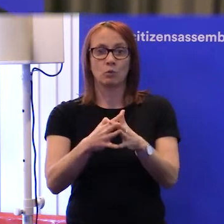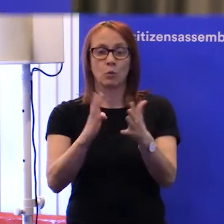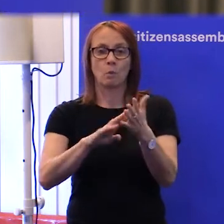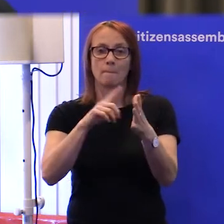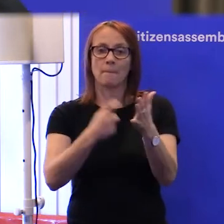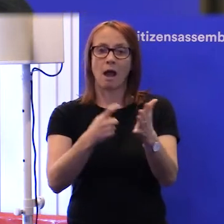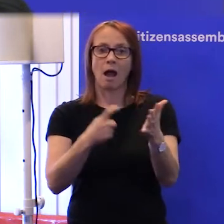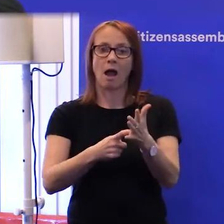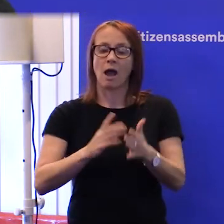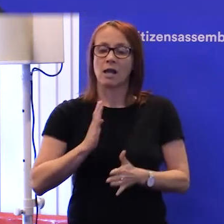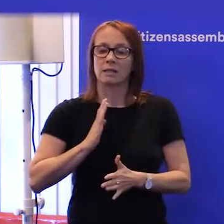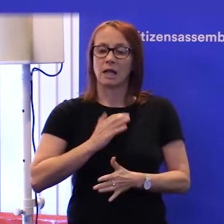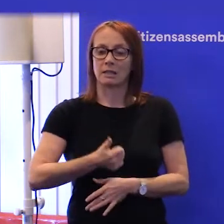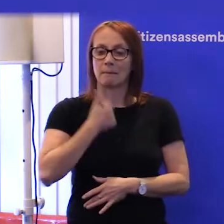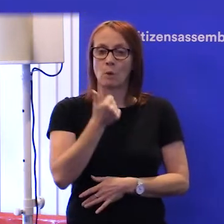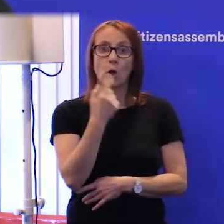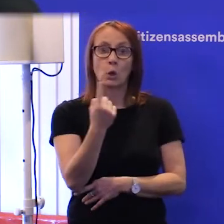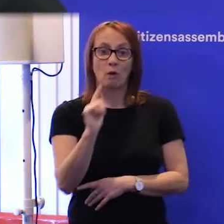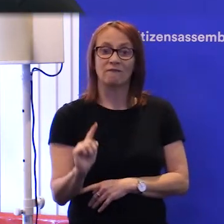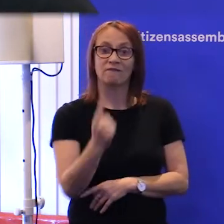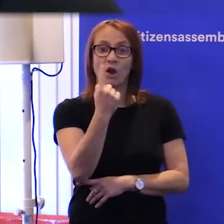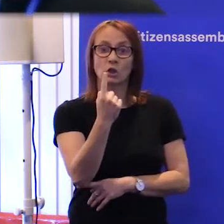are the first gasps he has on the morning journalists from the Sunday